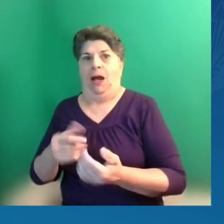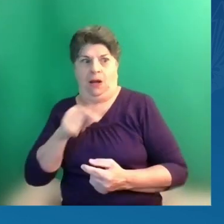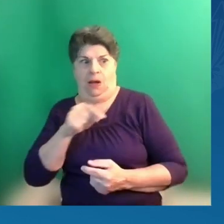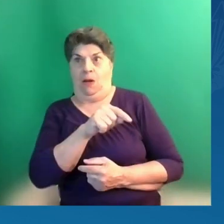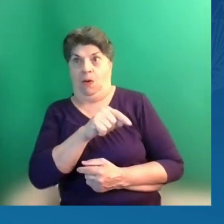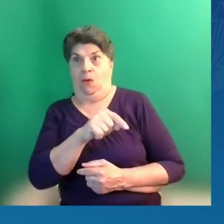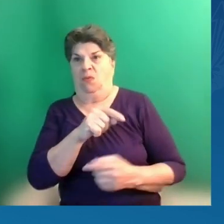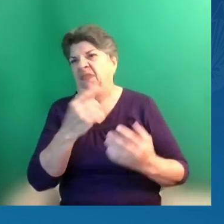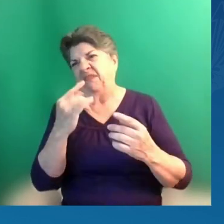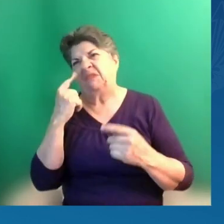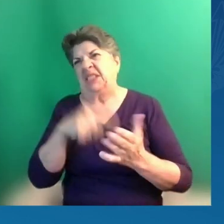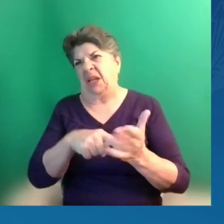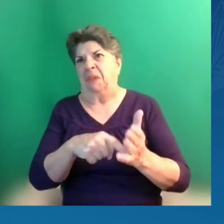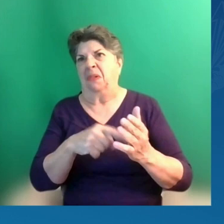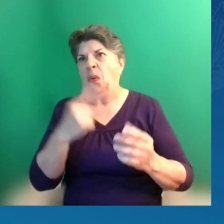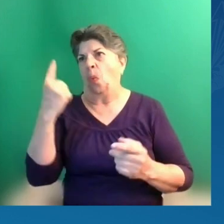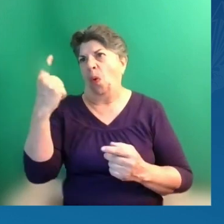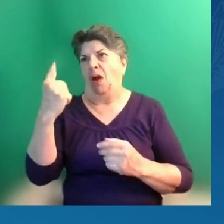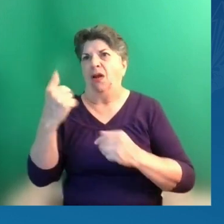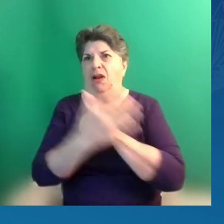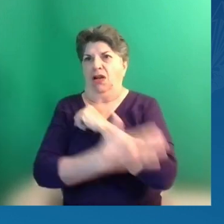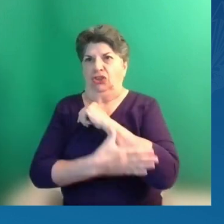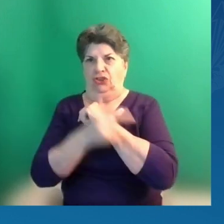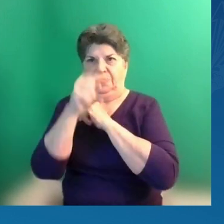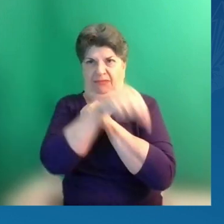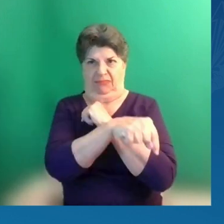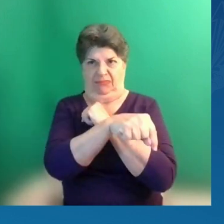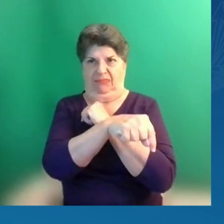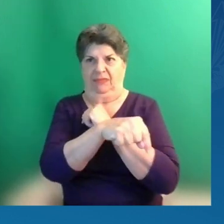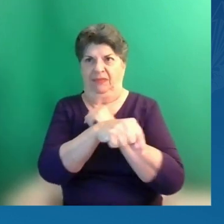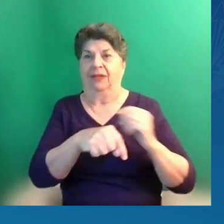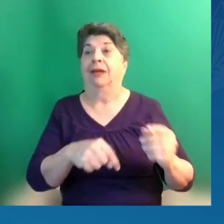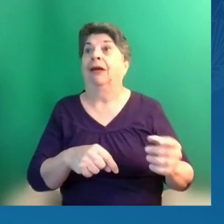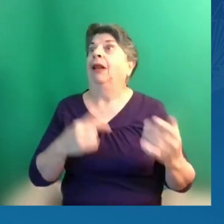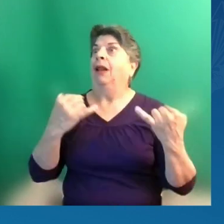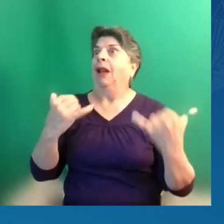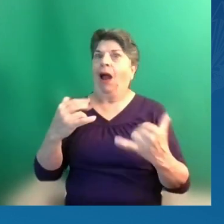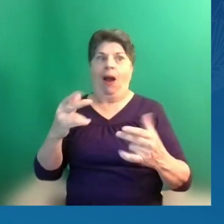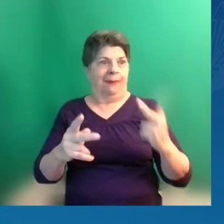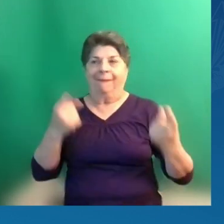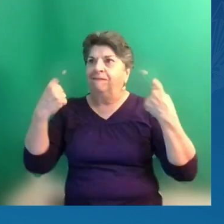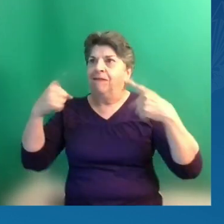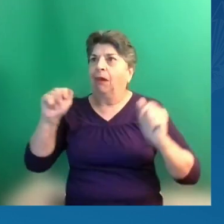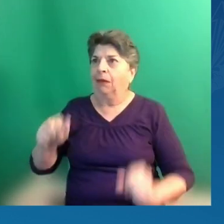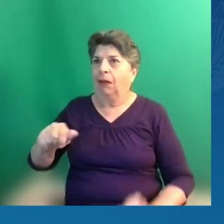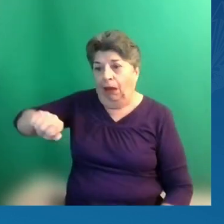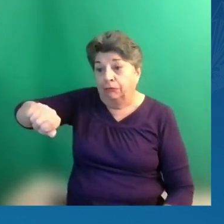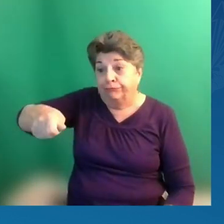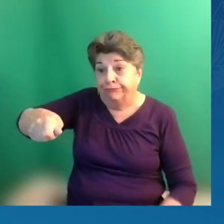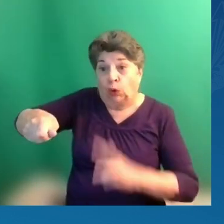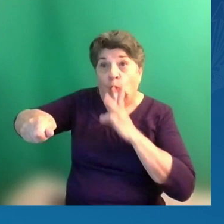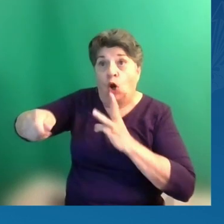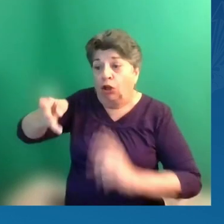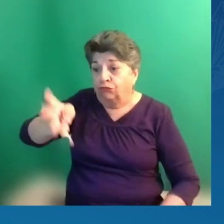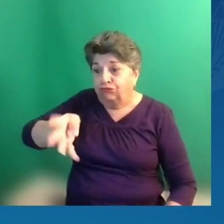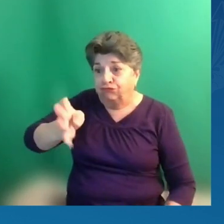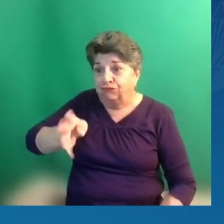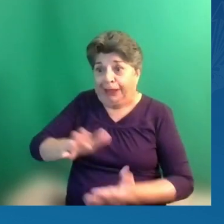will be able to turn on the taps in their homes and reliably access clean drinking water. We're also working to ensure community level